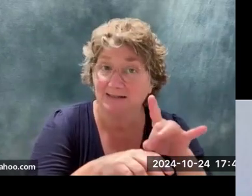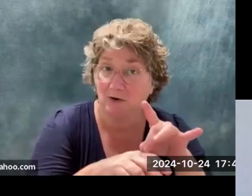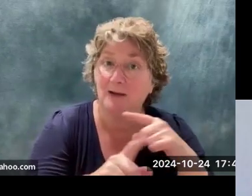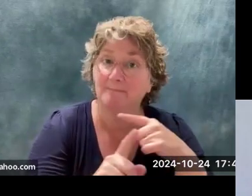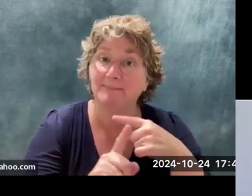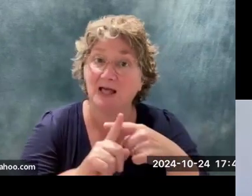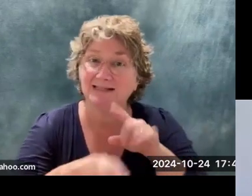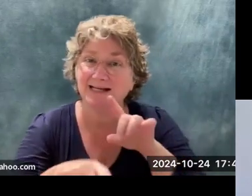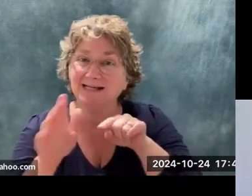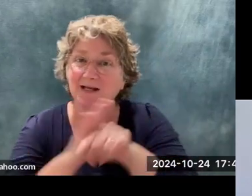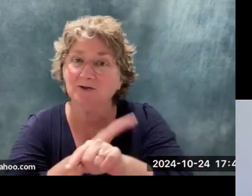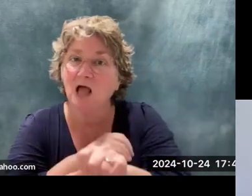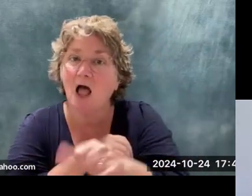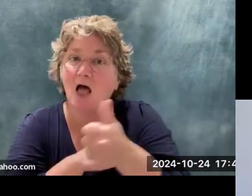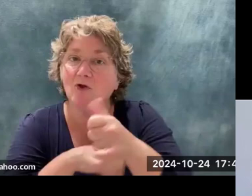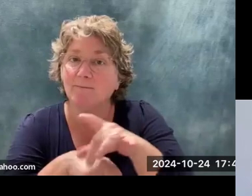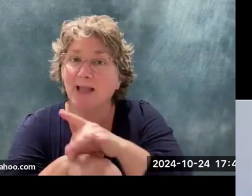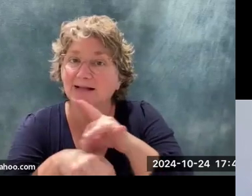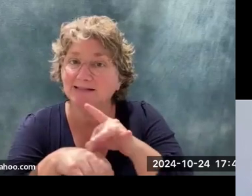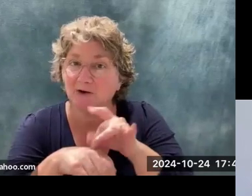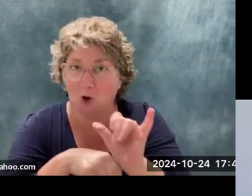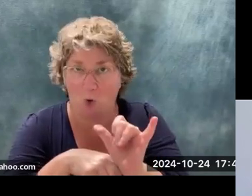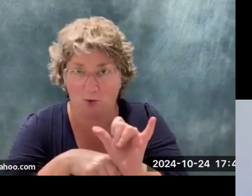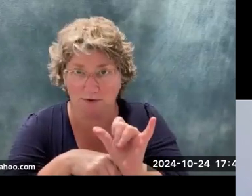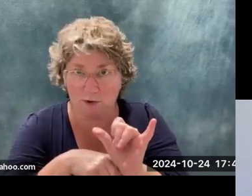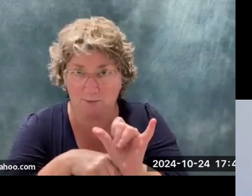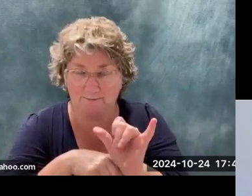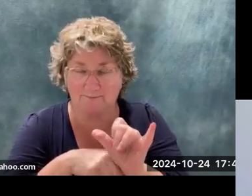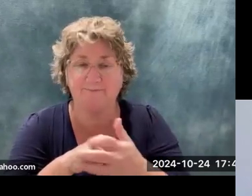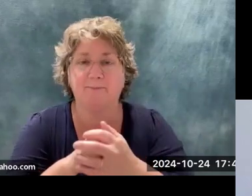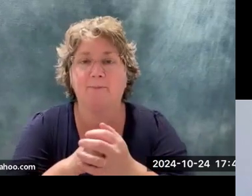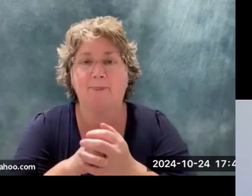to have their tonsils out, but we don't do that as often as we used to.